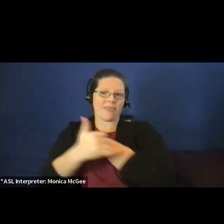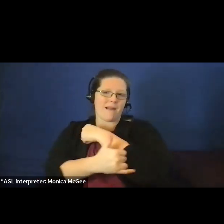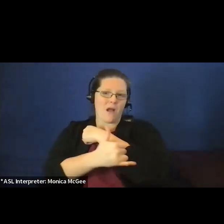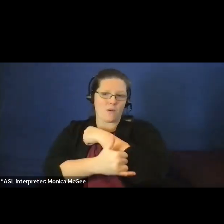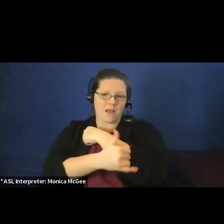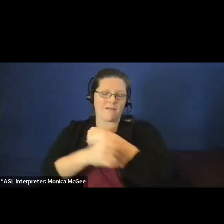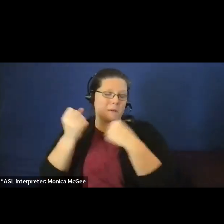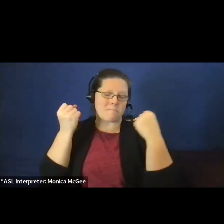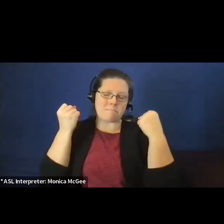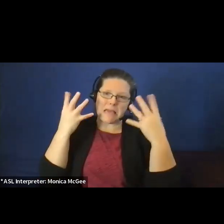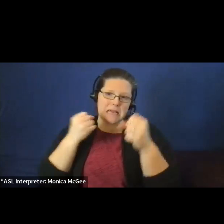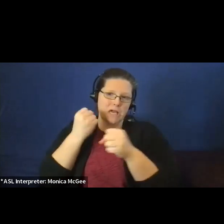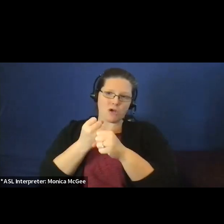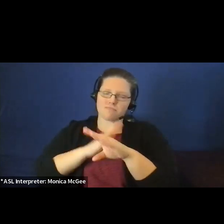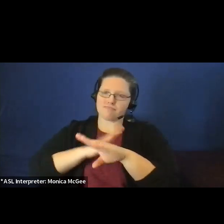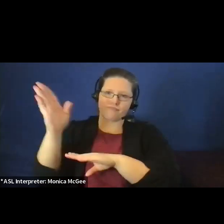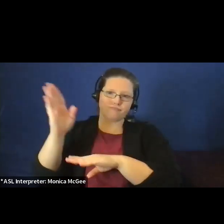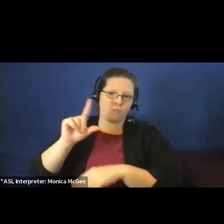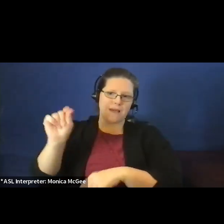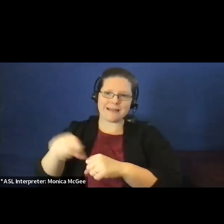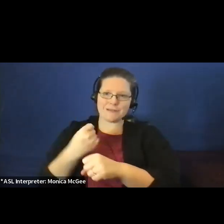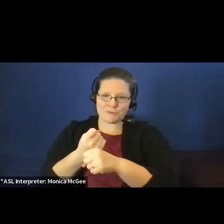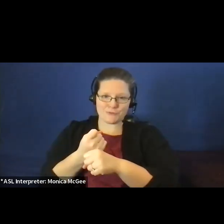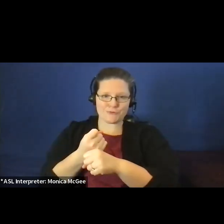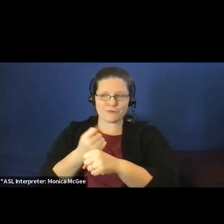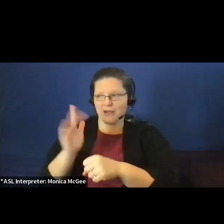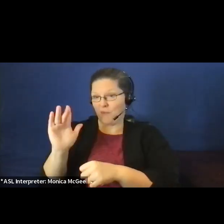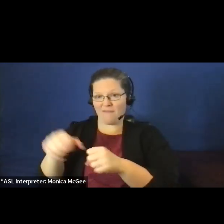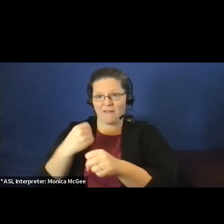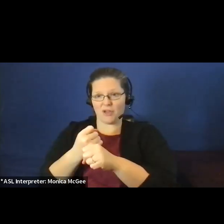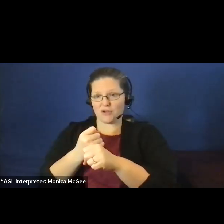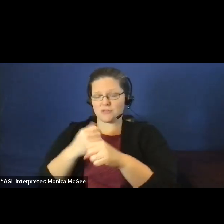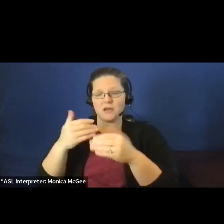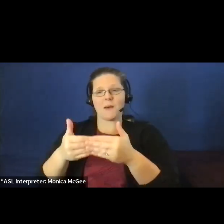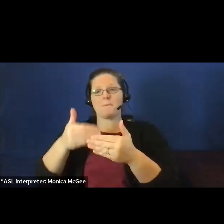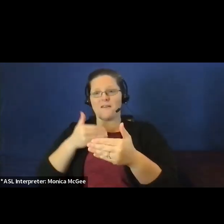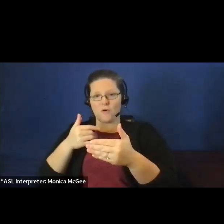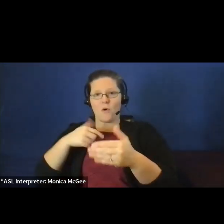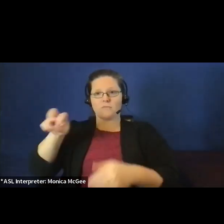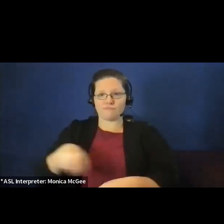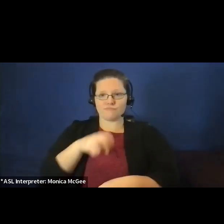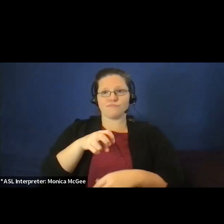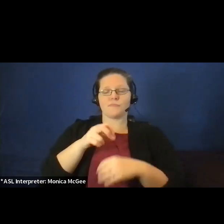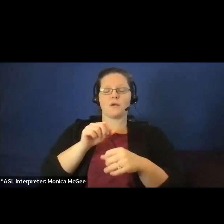Thanks, Germán. I have been working at a center of independent